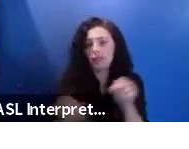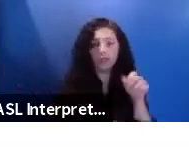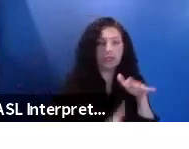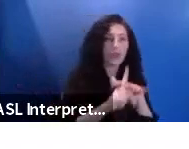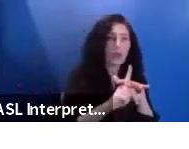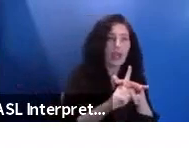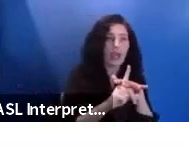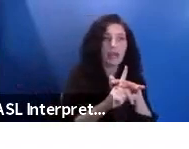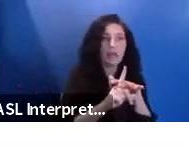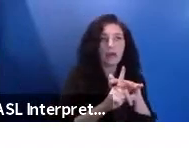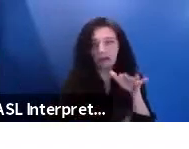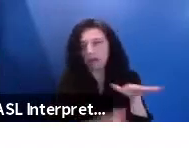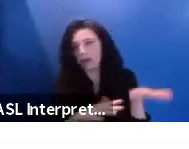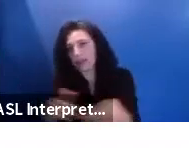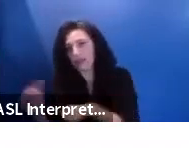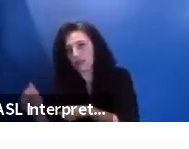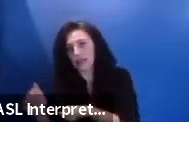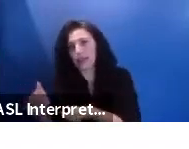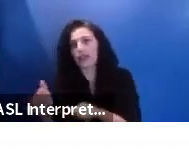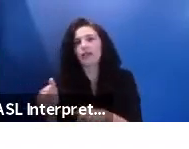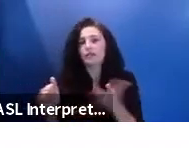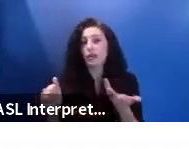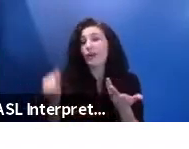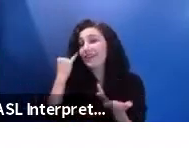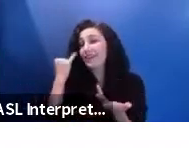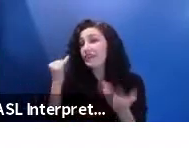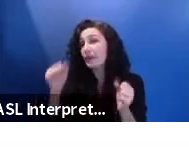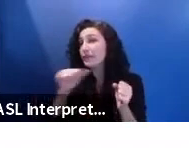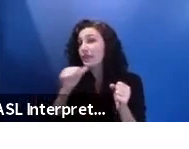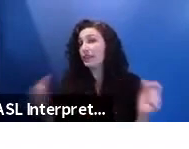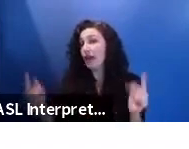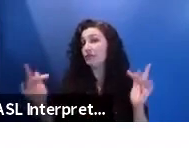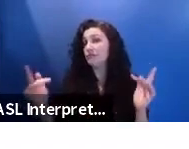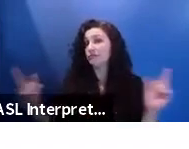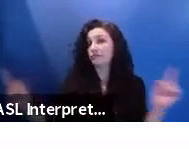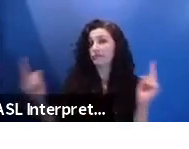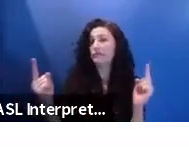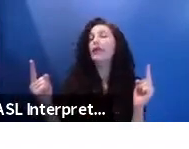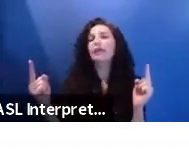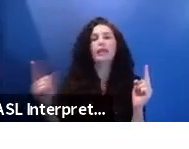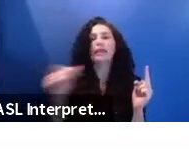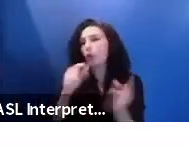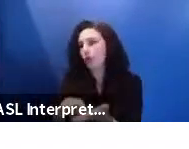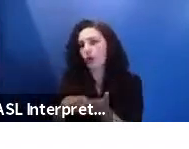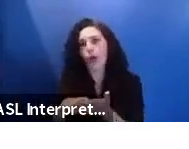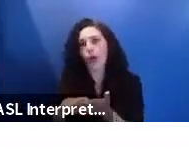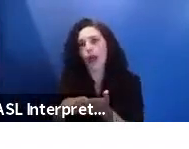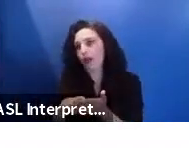then those contact live sessions don't require COVID testing on the part of the performer anymore than a session done at home or in their own personal studio